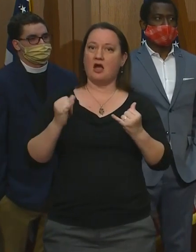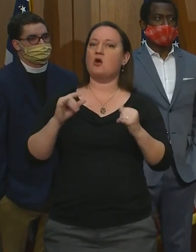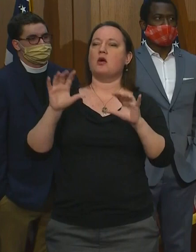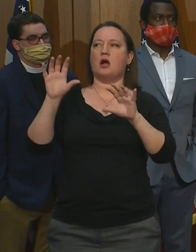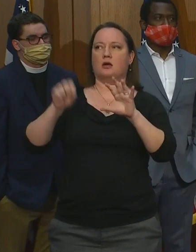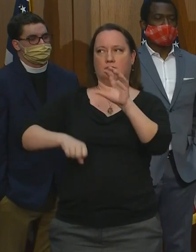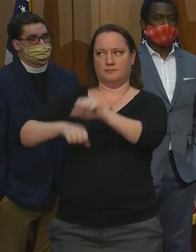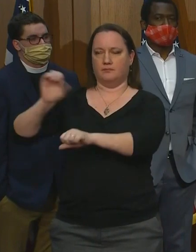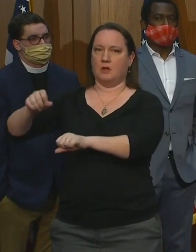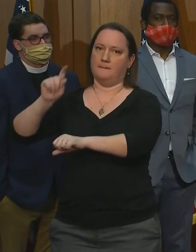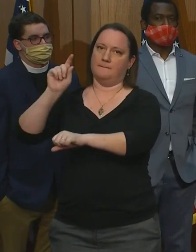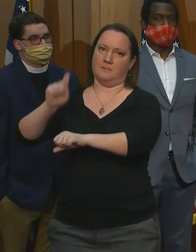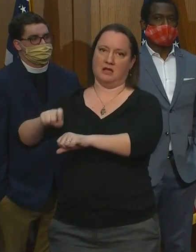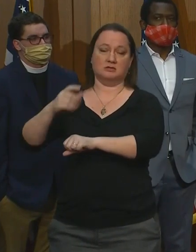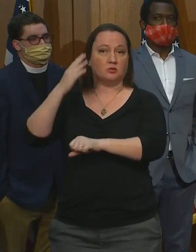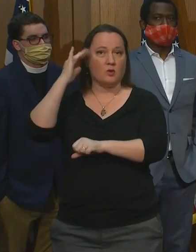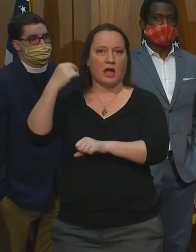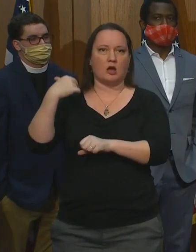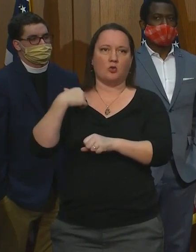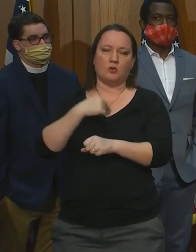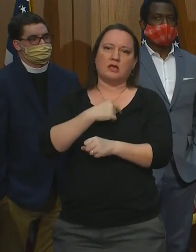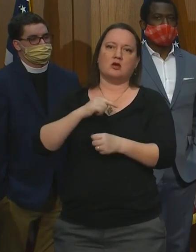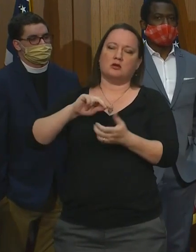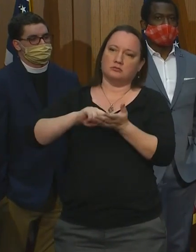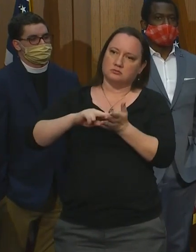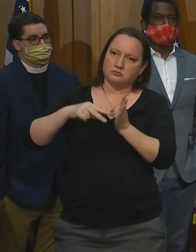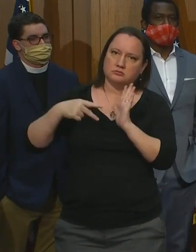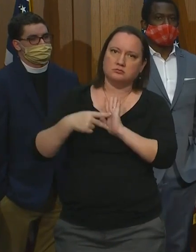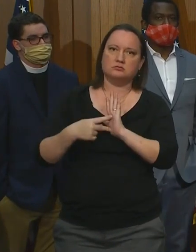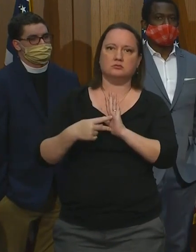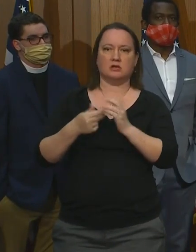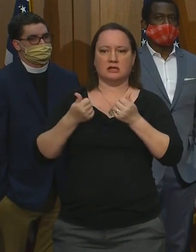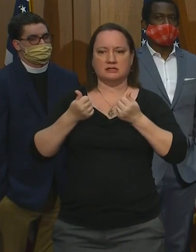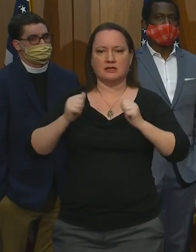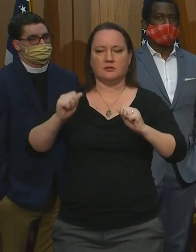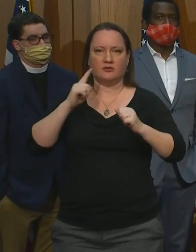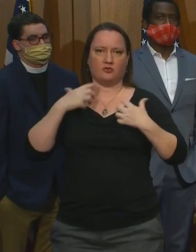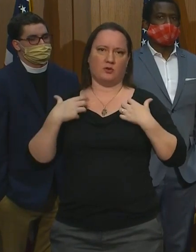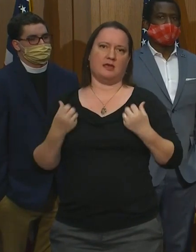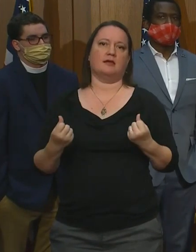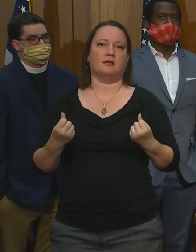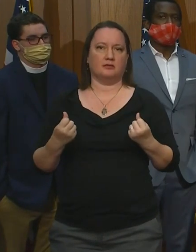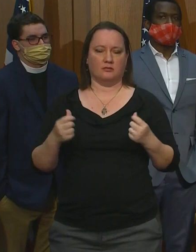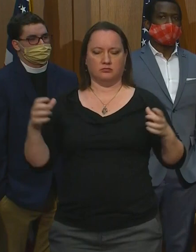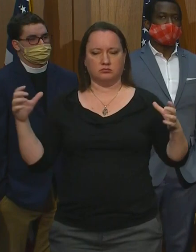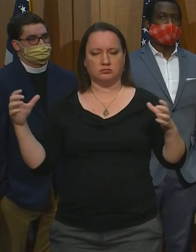AND NOW THEY MUST COME DOWN. AS PART OF A DELIBERATE AND